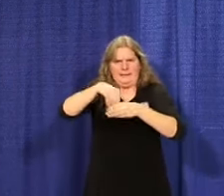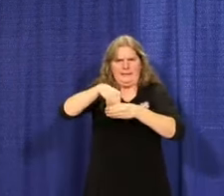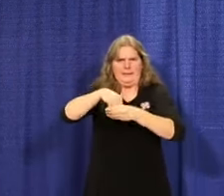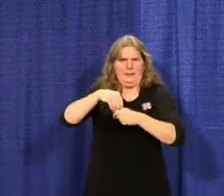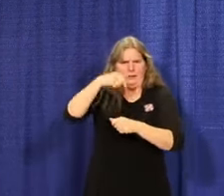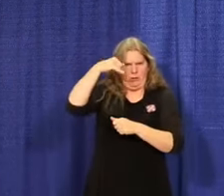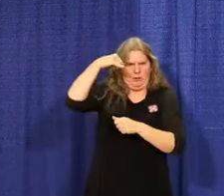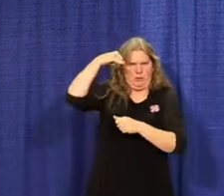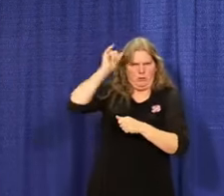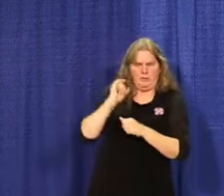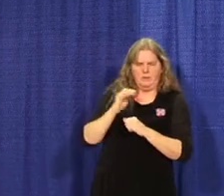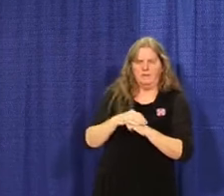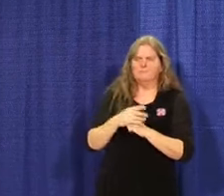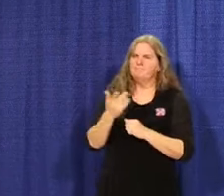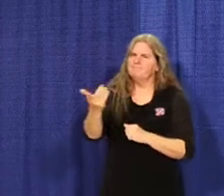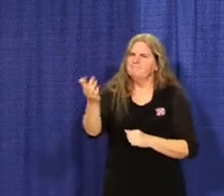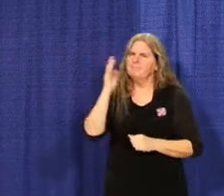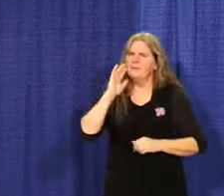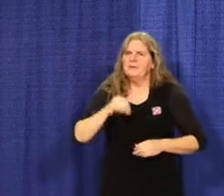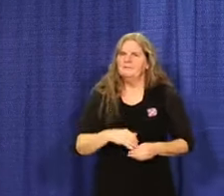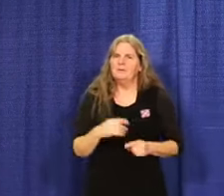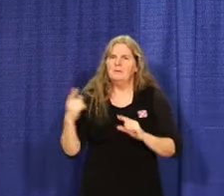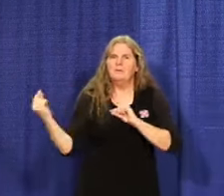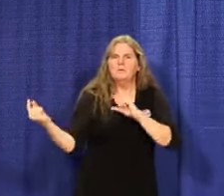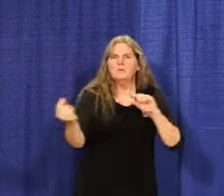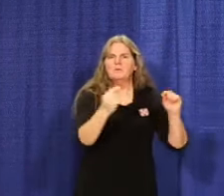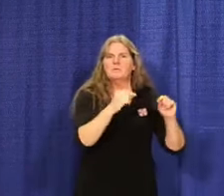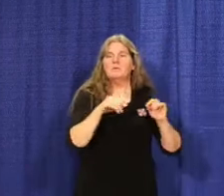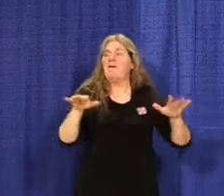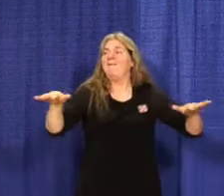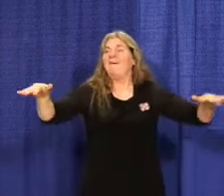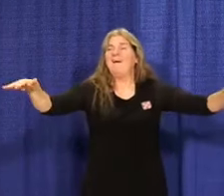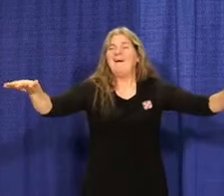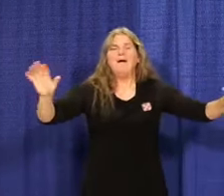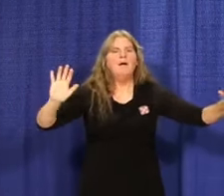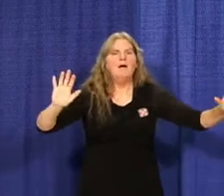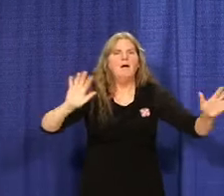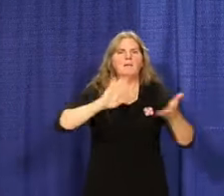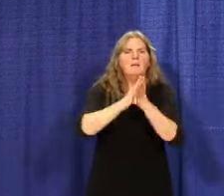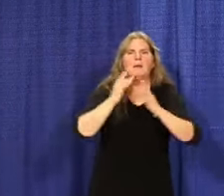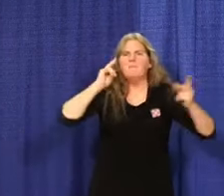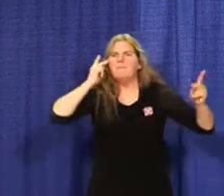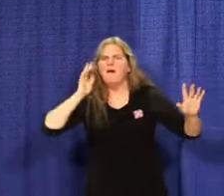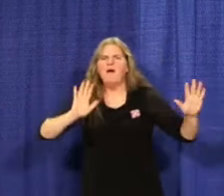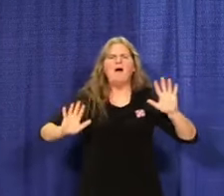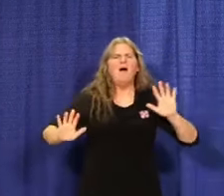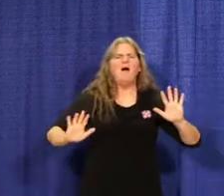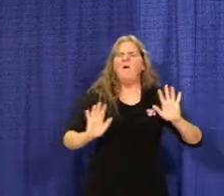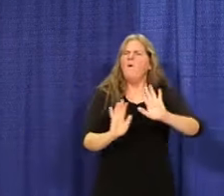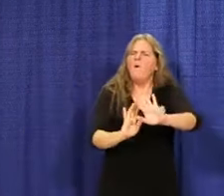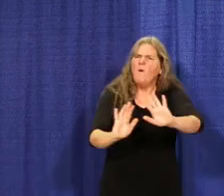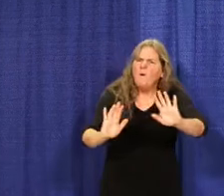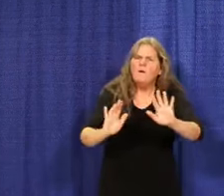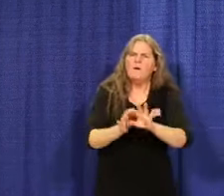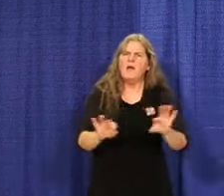Rumours travel quickly and can cause unnecessary panic. Apt at -- accurate, up-to-date